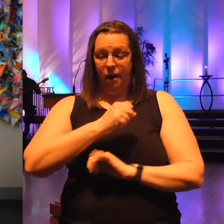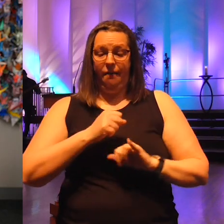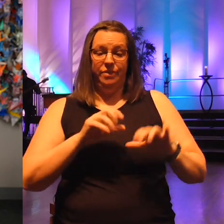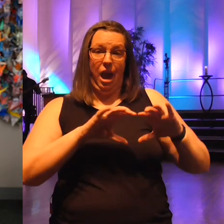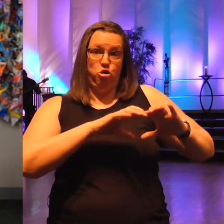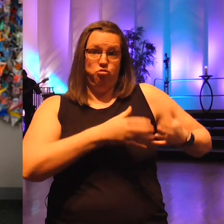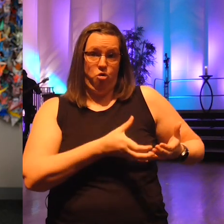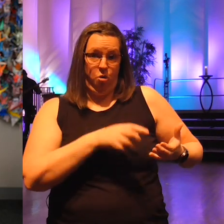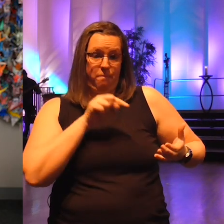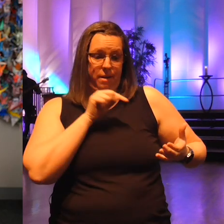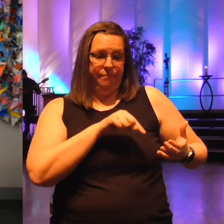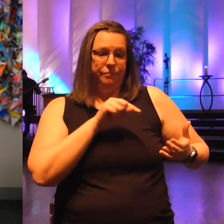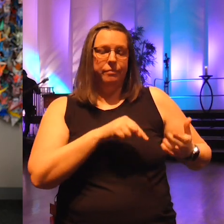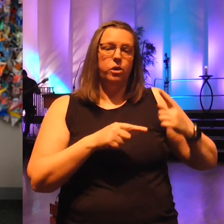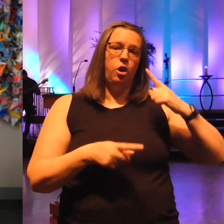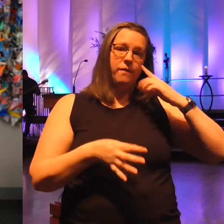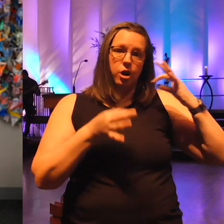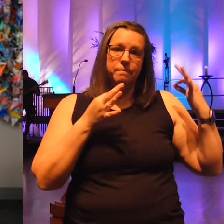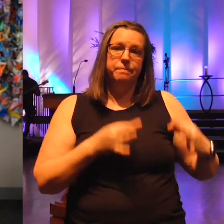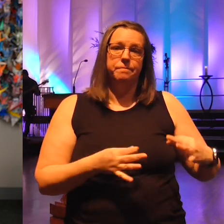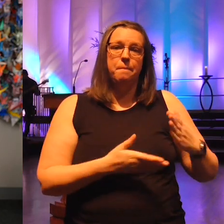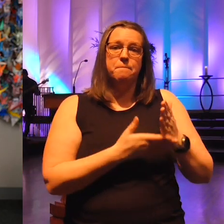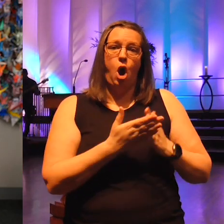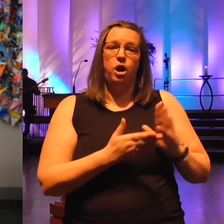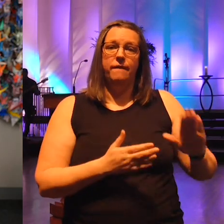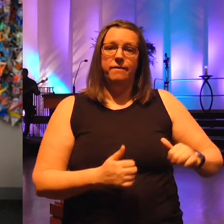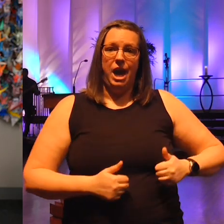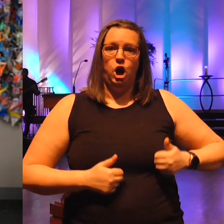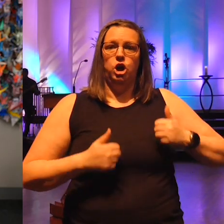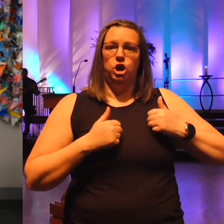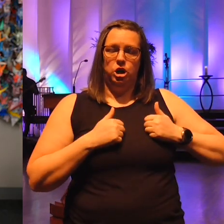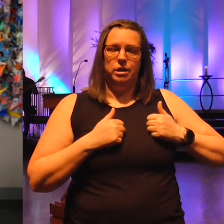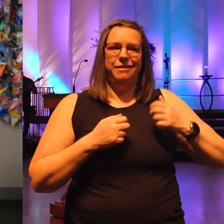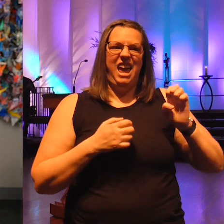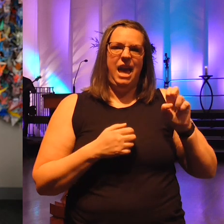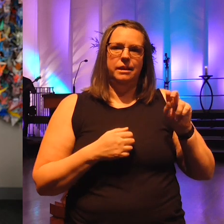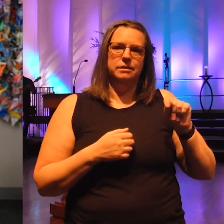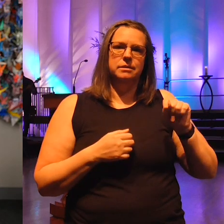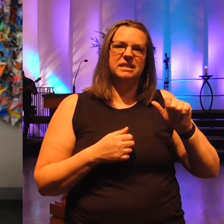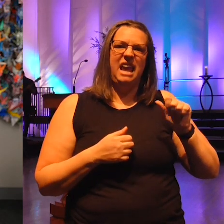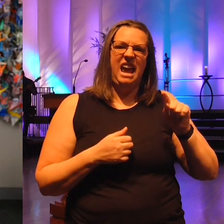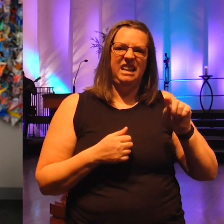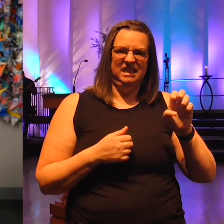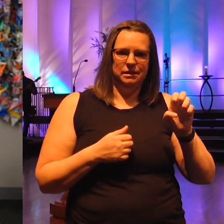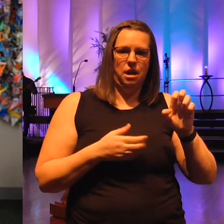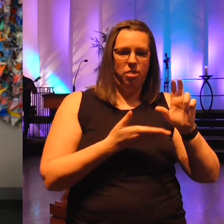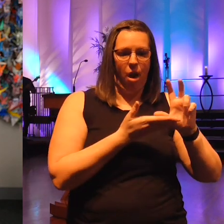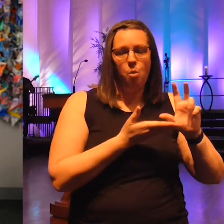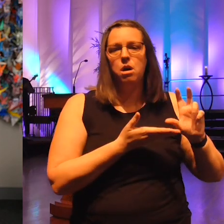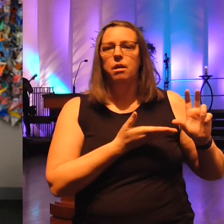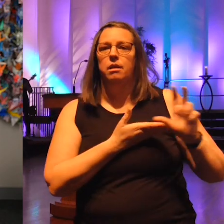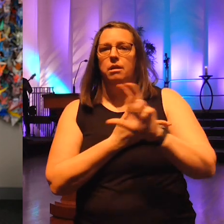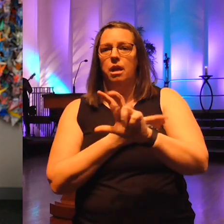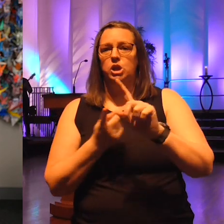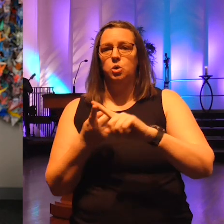of their estate to go to my high church and we so honor this you're a mouner of your own choosing